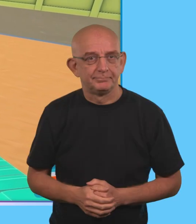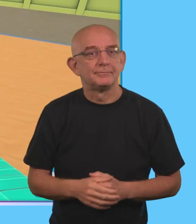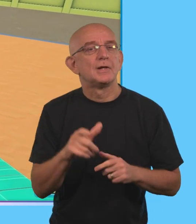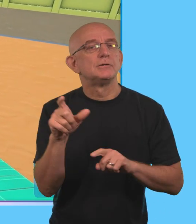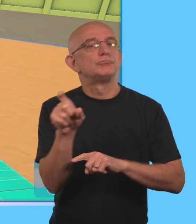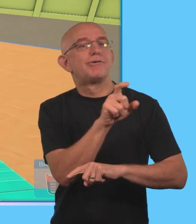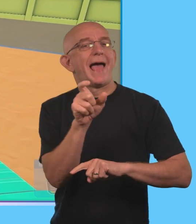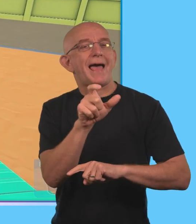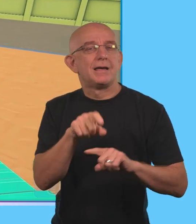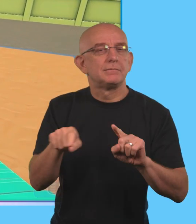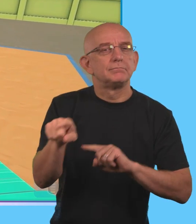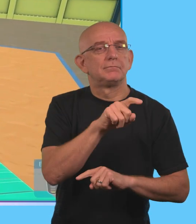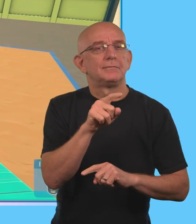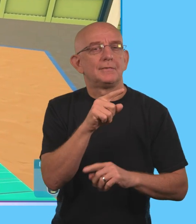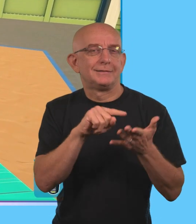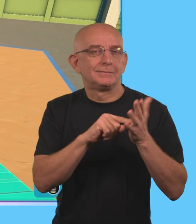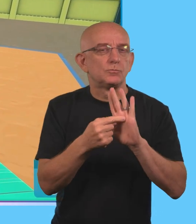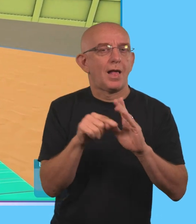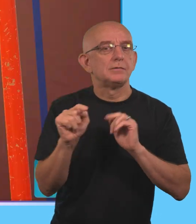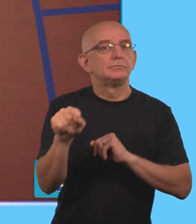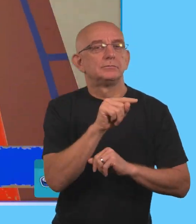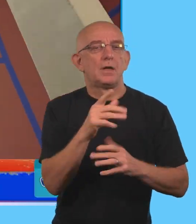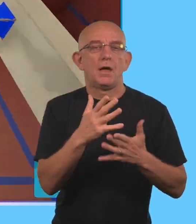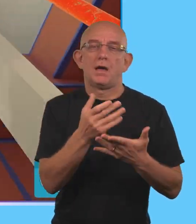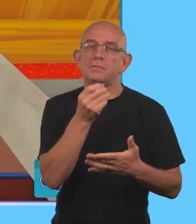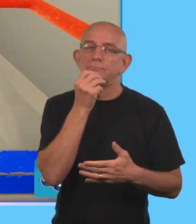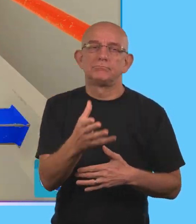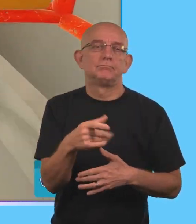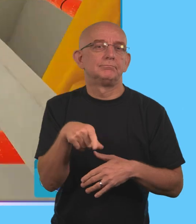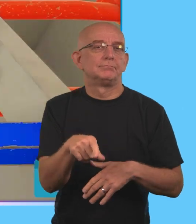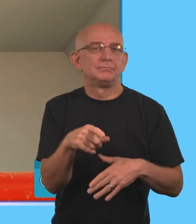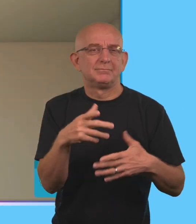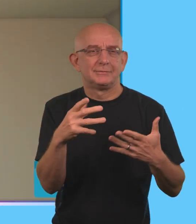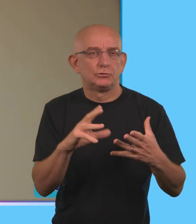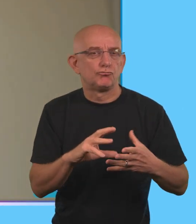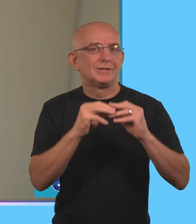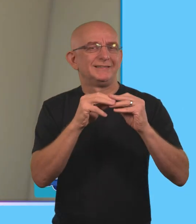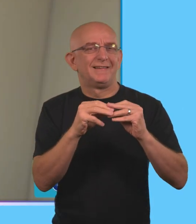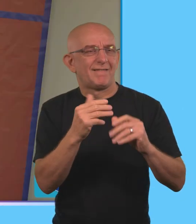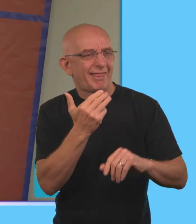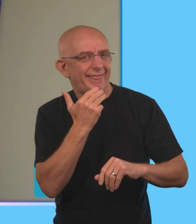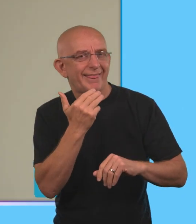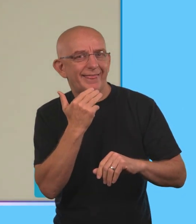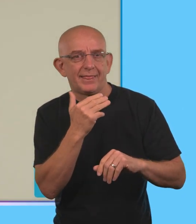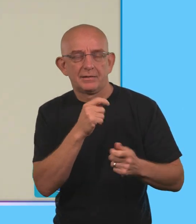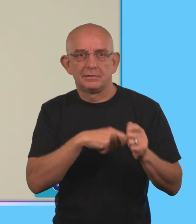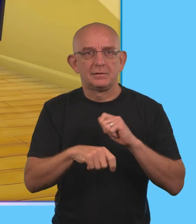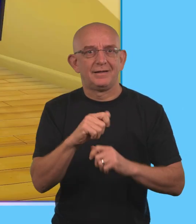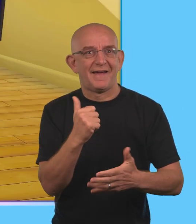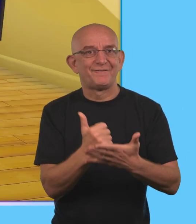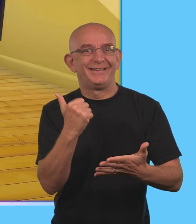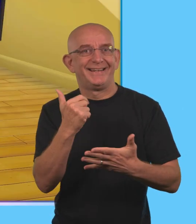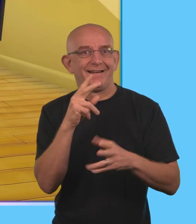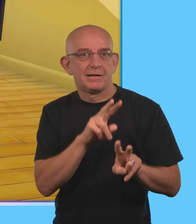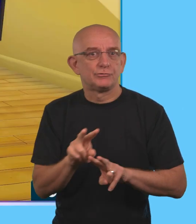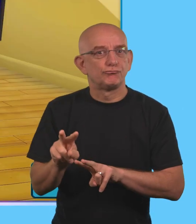Spray Paint Simulator is a relaxing and satisfying game that allows you to express your creativity as you take items from drab to fab.